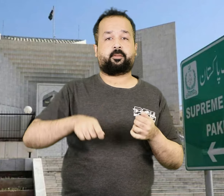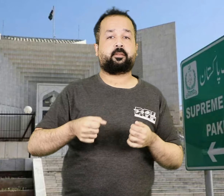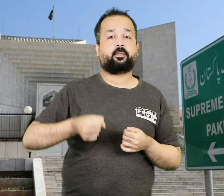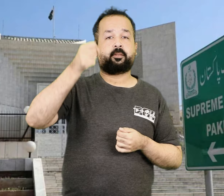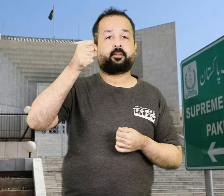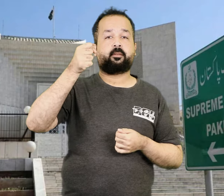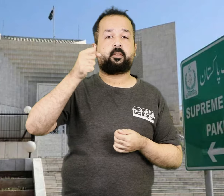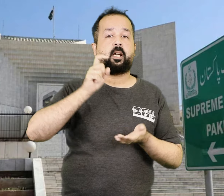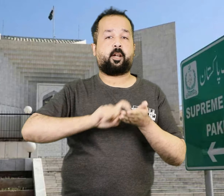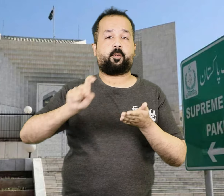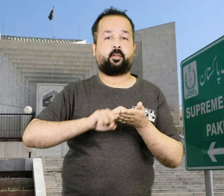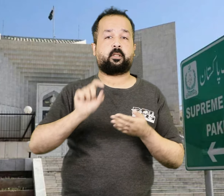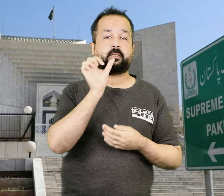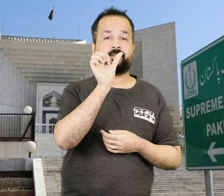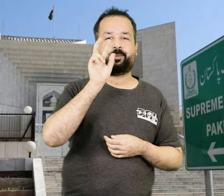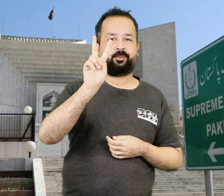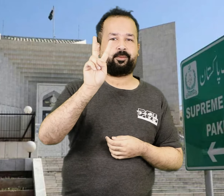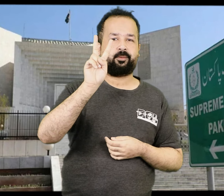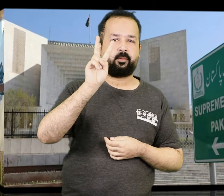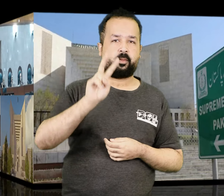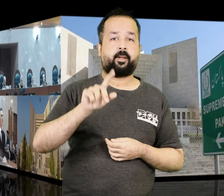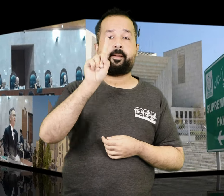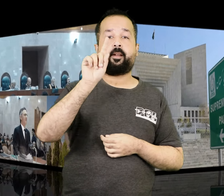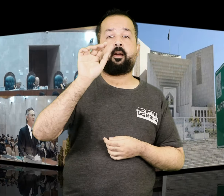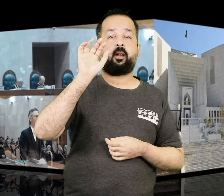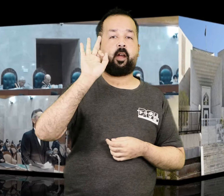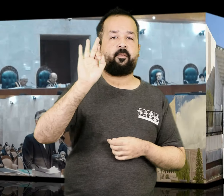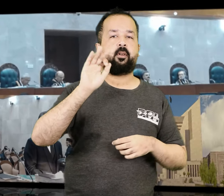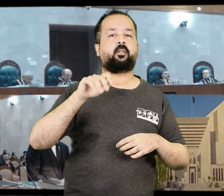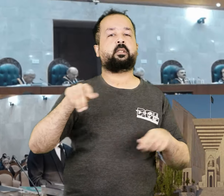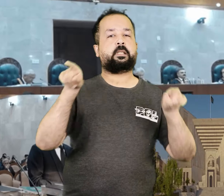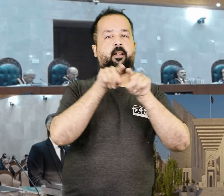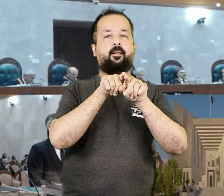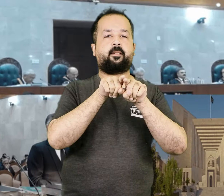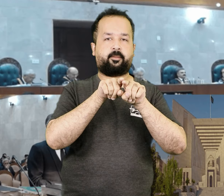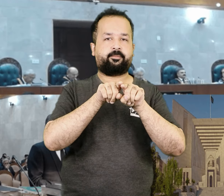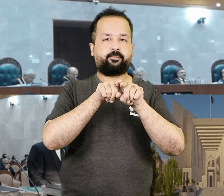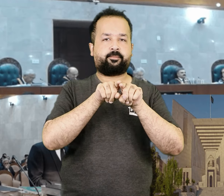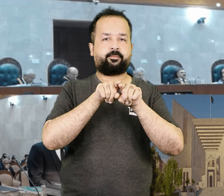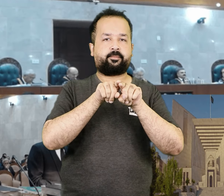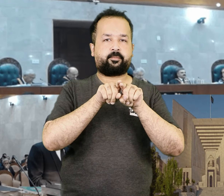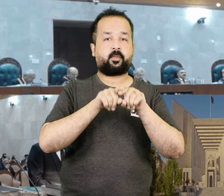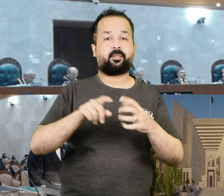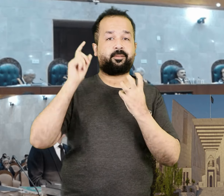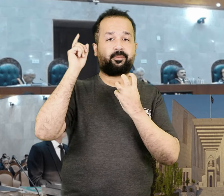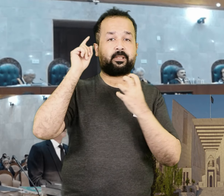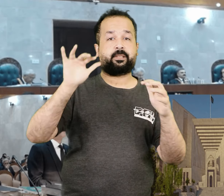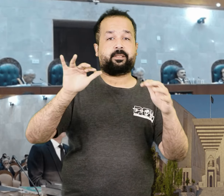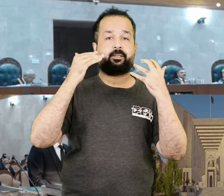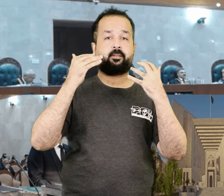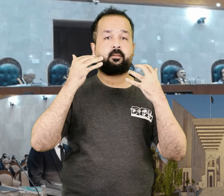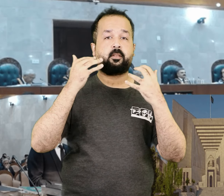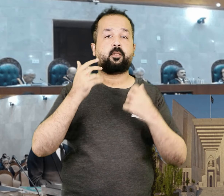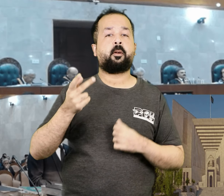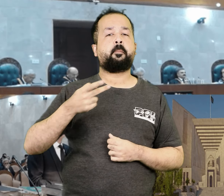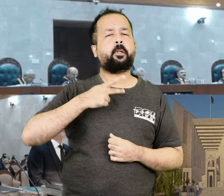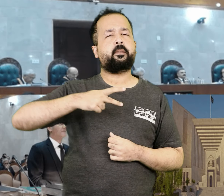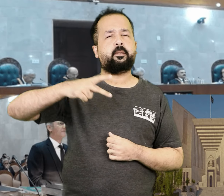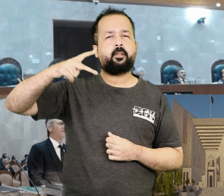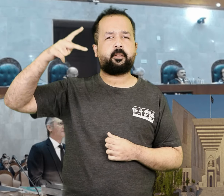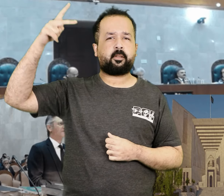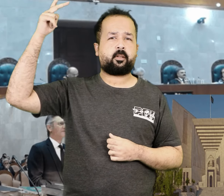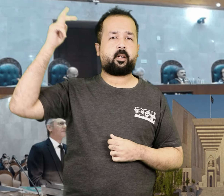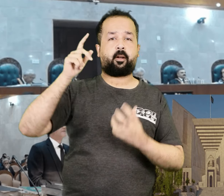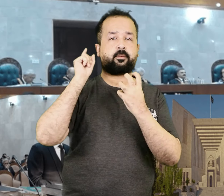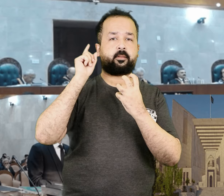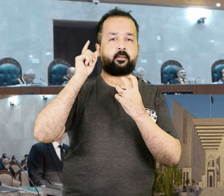The Supreme Court overturned its ruling that it was permanently disqualified under Article 62, One F.